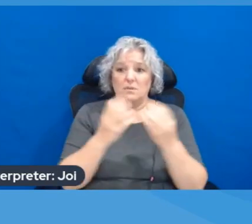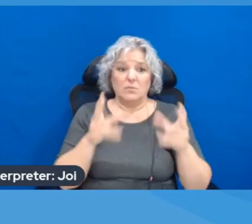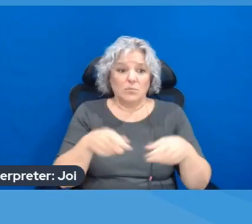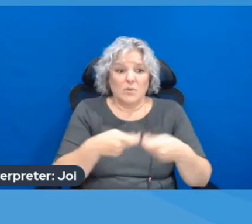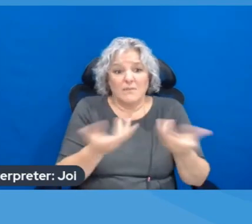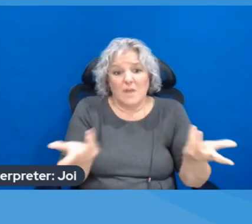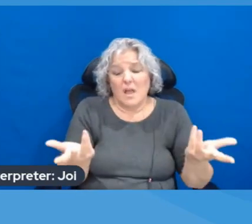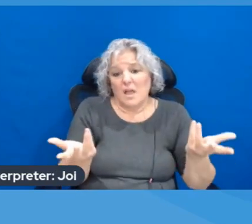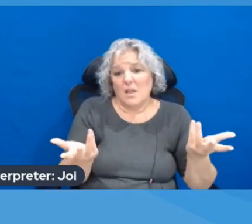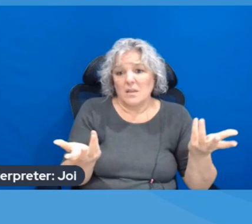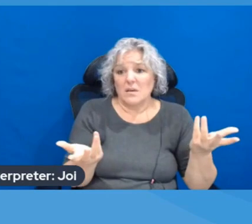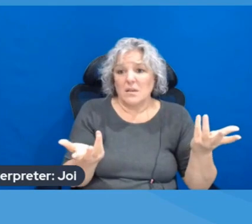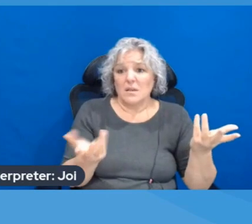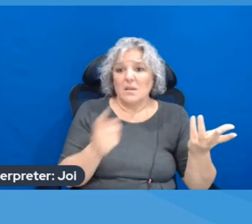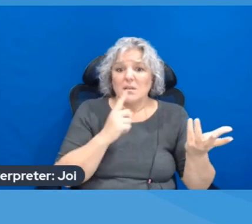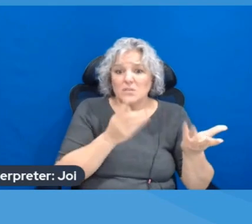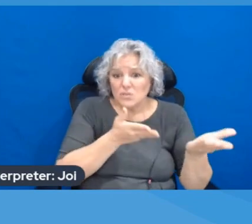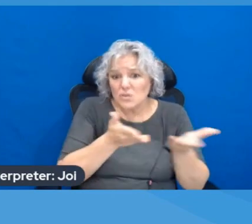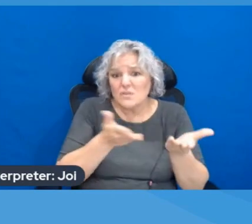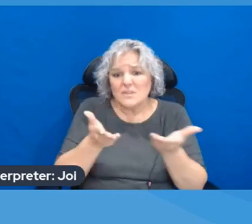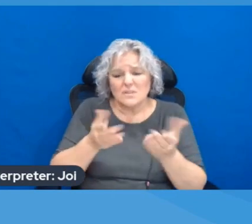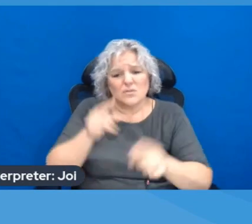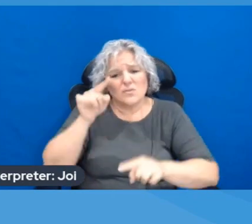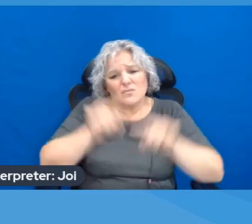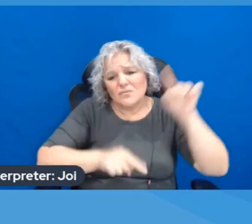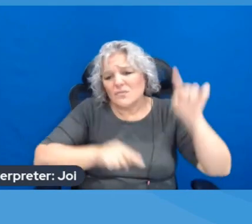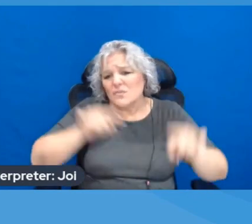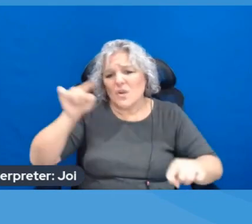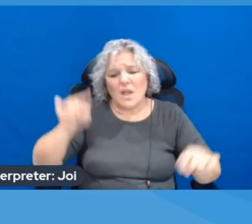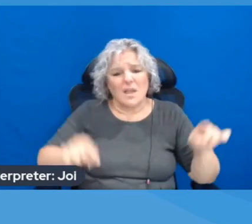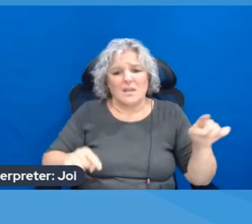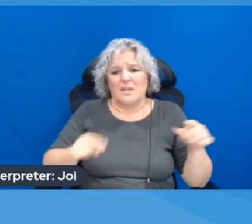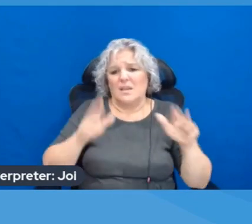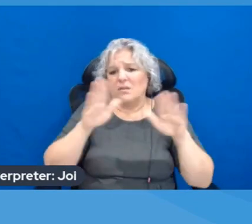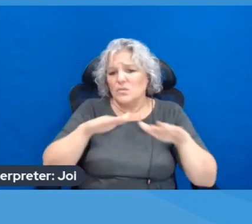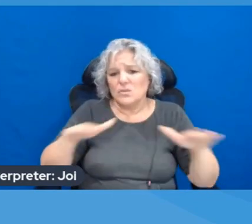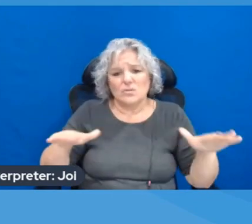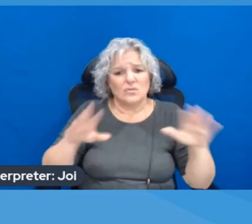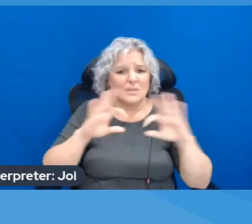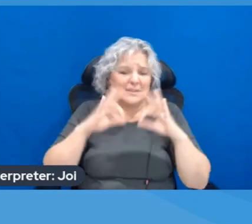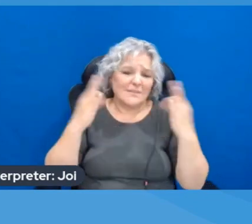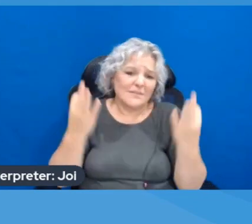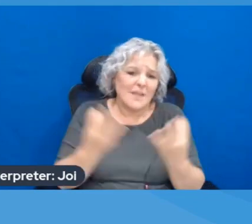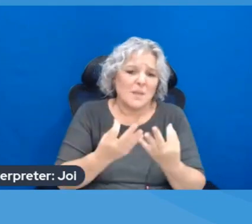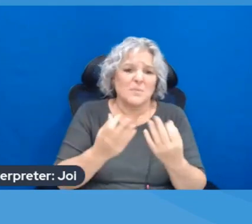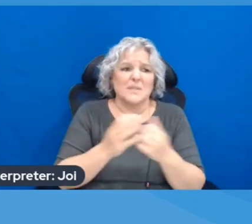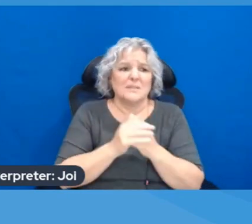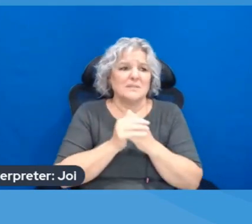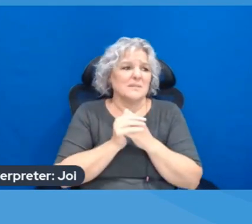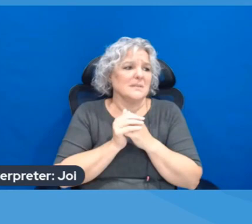early innovation services to a variety of children and families are really stepping up